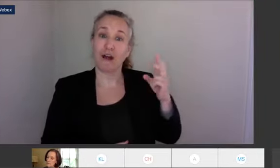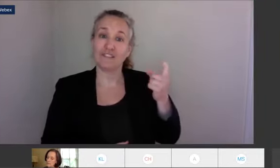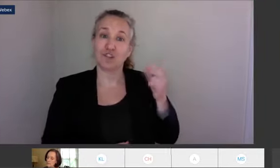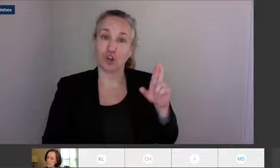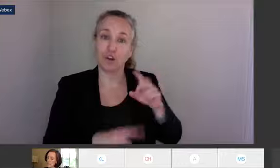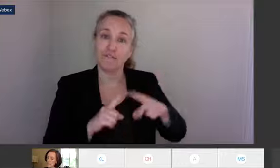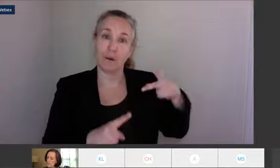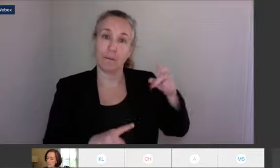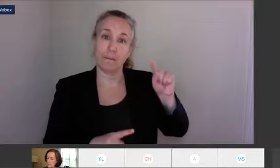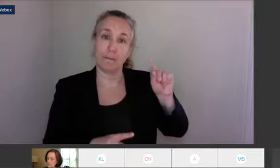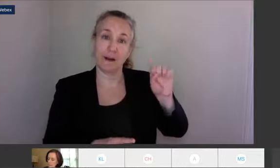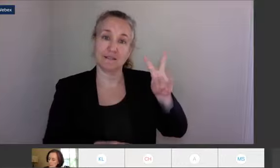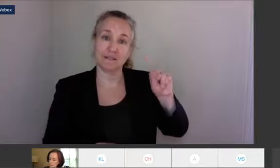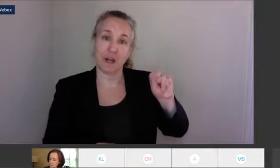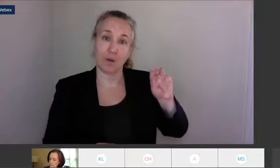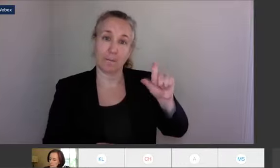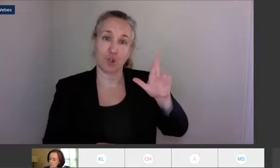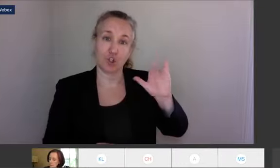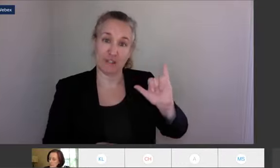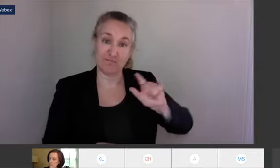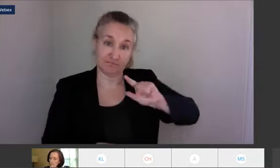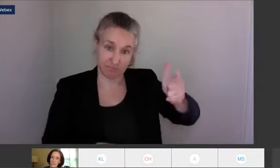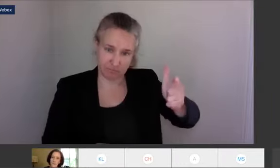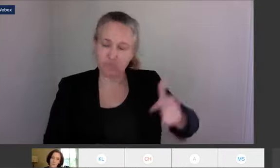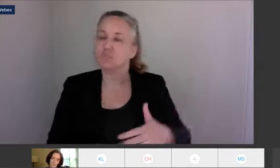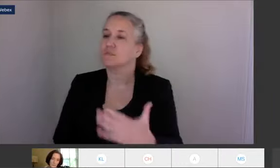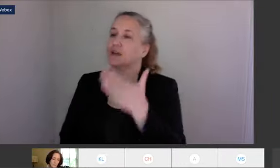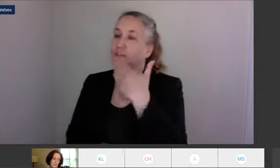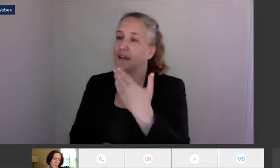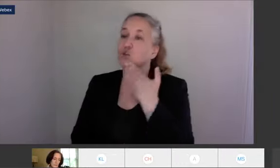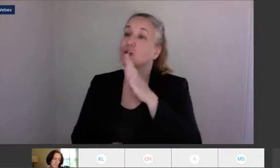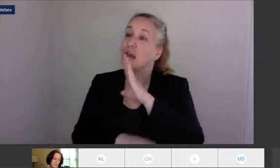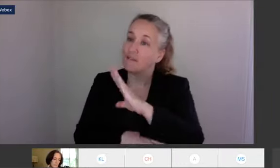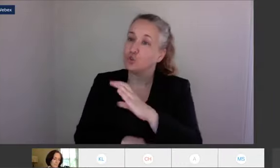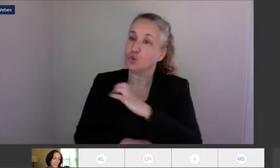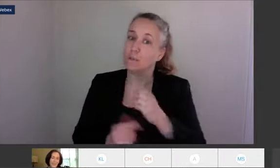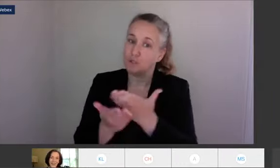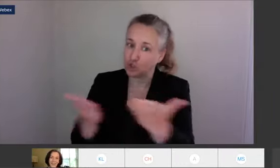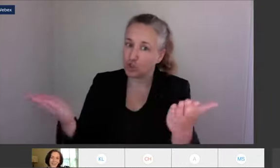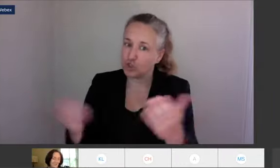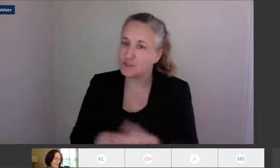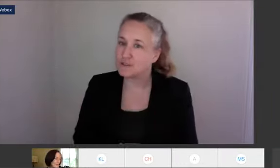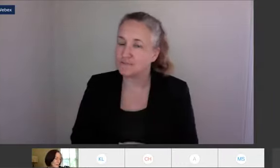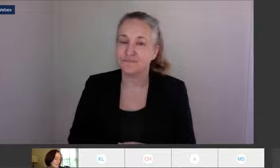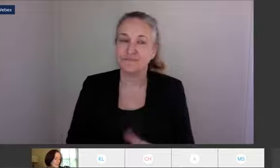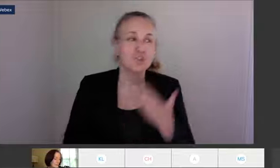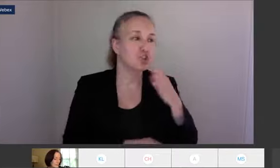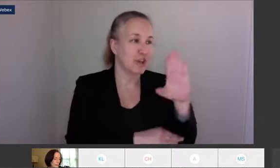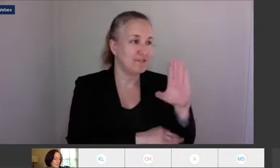town mercury Carl [Reporter] thank you good afternoon commissioners I have some